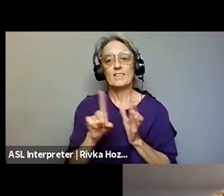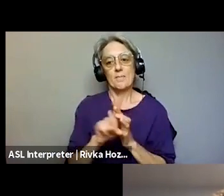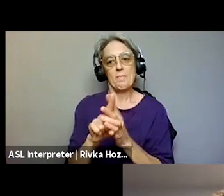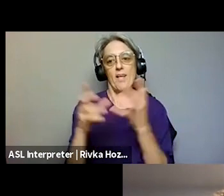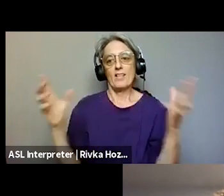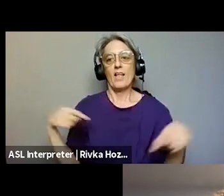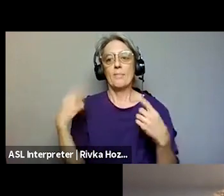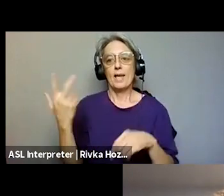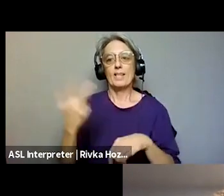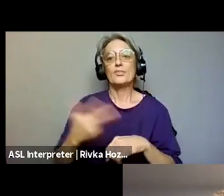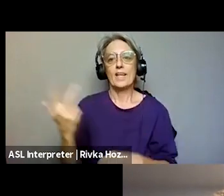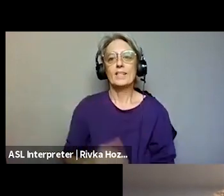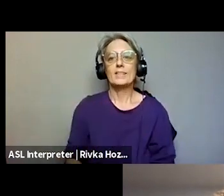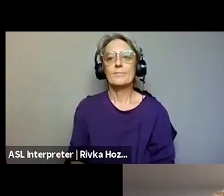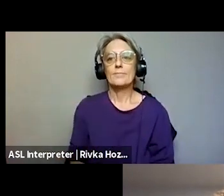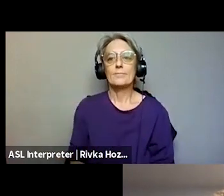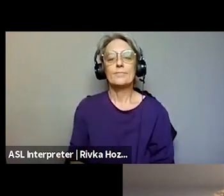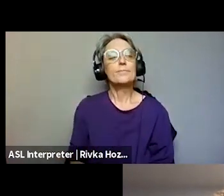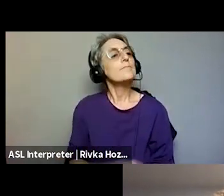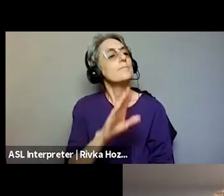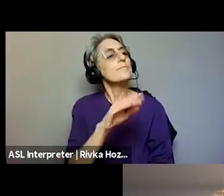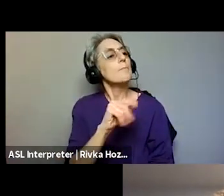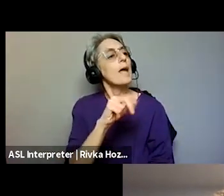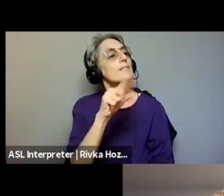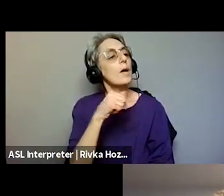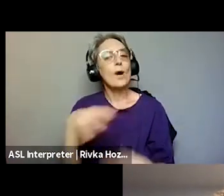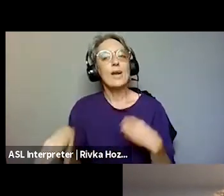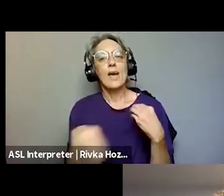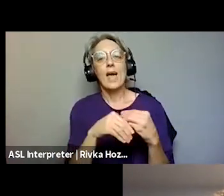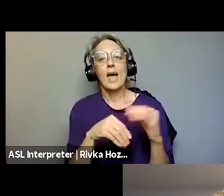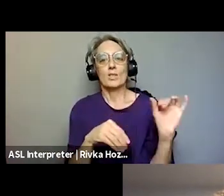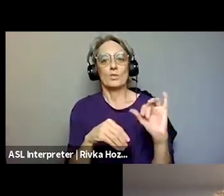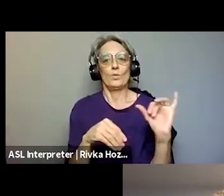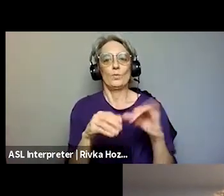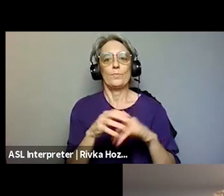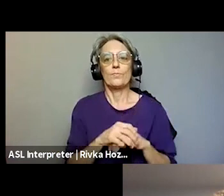[DR. MONIKA MITRA:] Amanda if I may, I just want to add to is you know training education